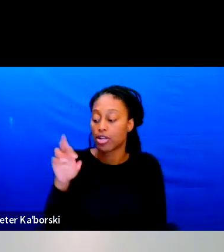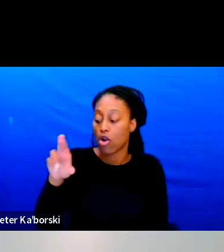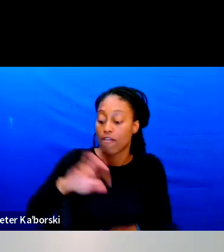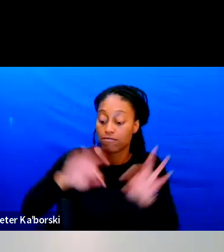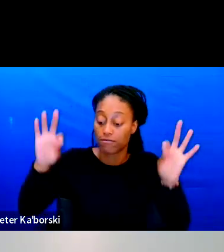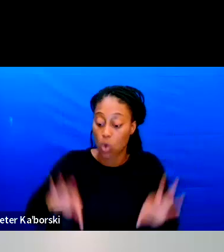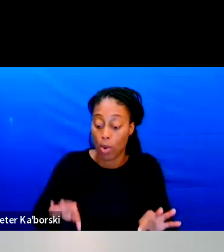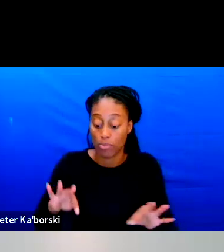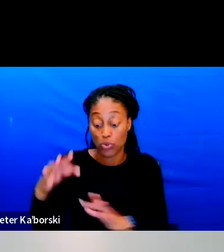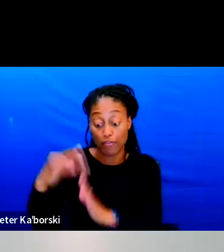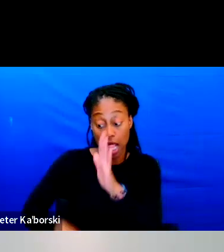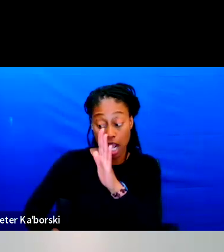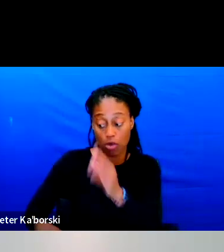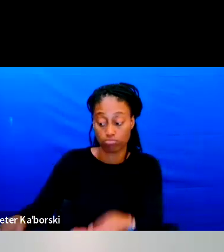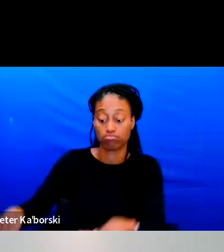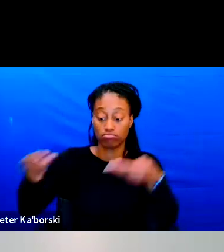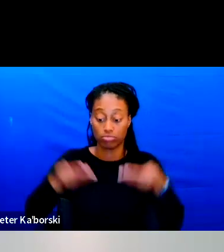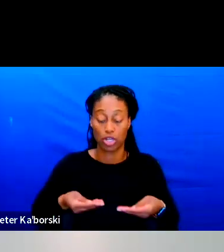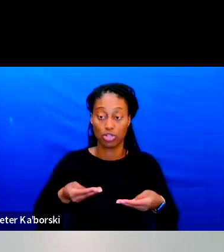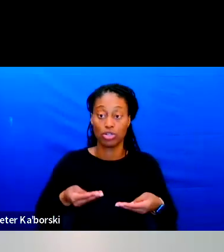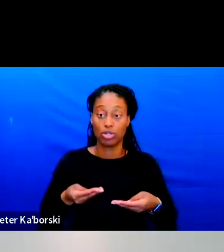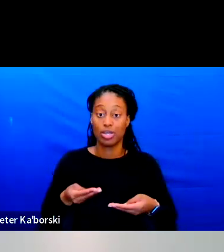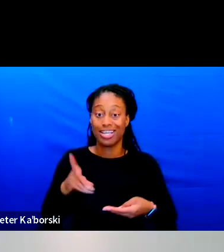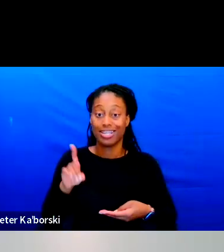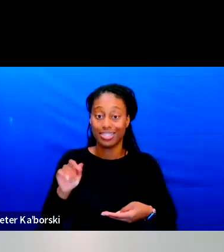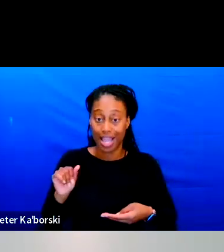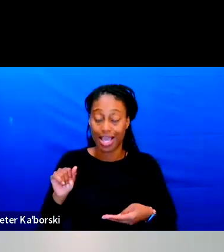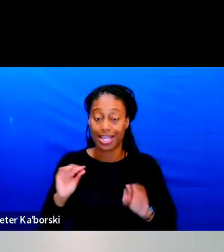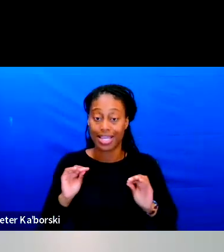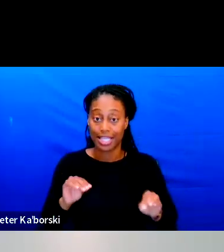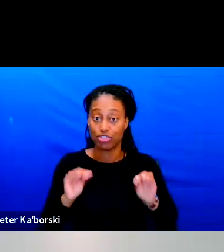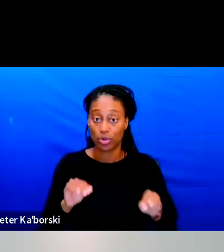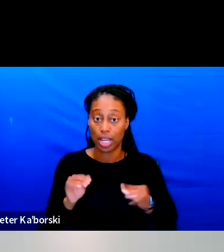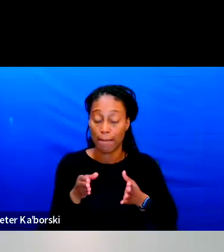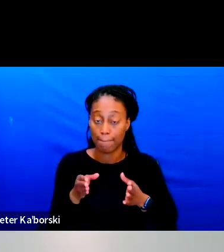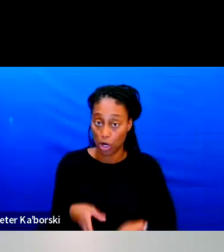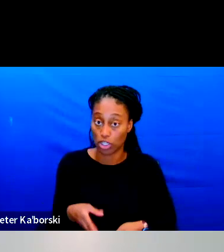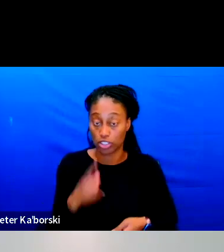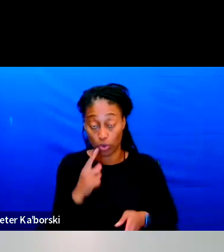Kyle Kleist: And then that form goes to a data entry person who inputs all of iron.